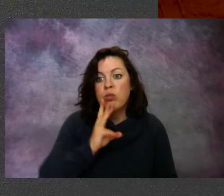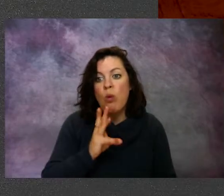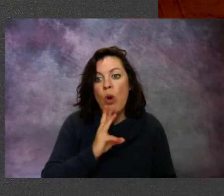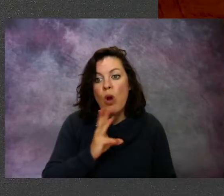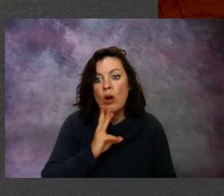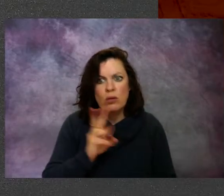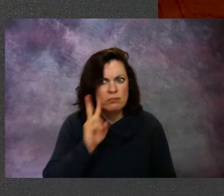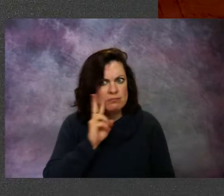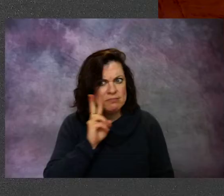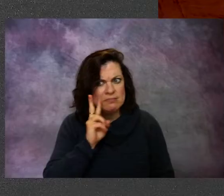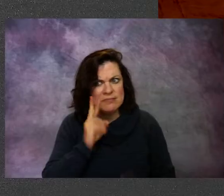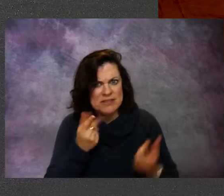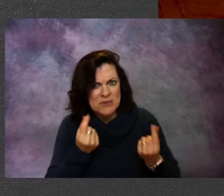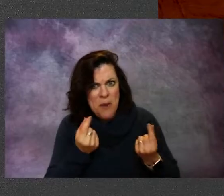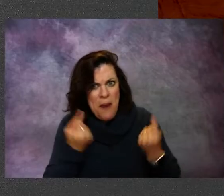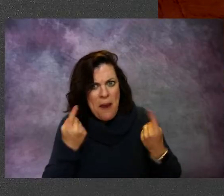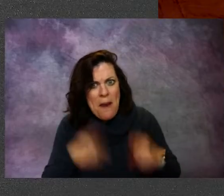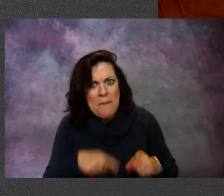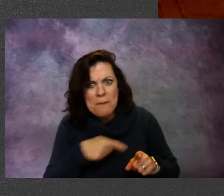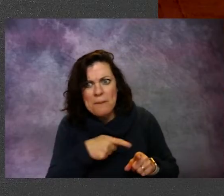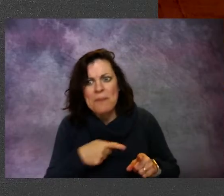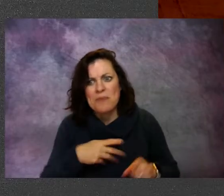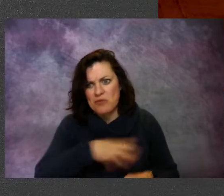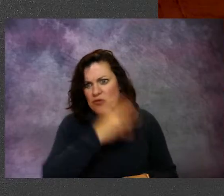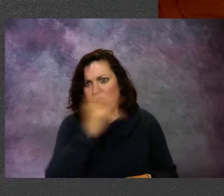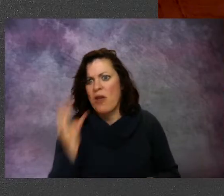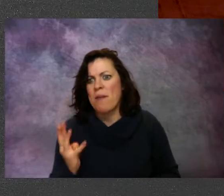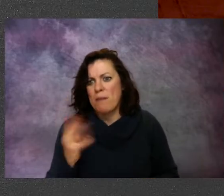So, we are going to make this start with red.